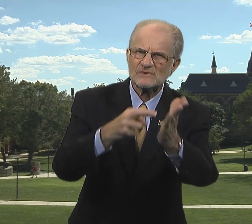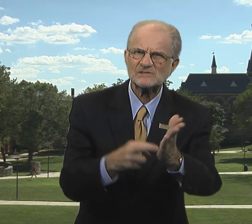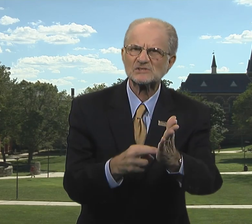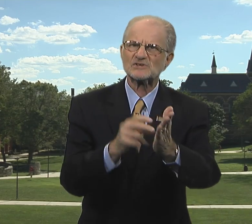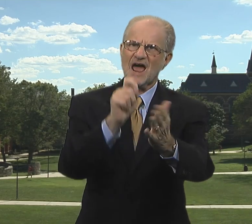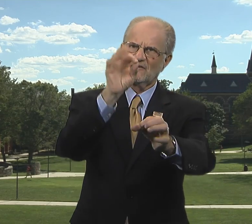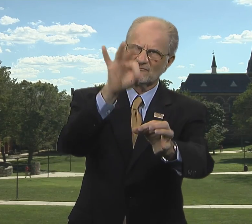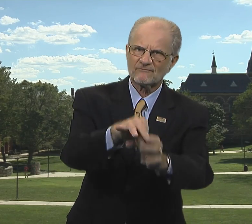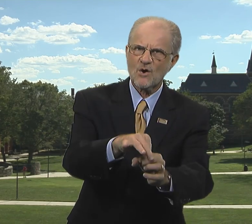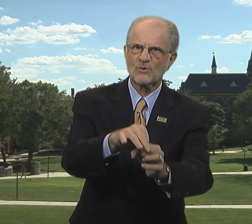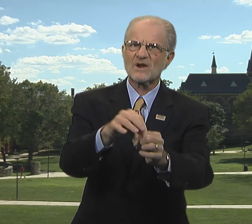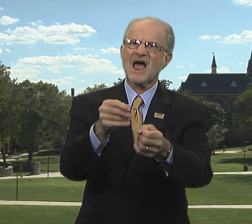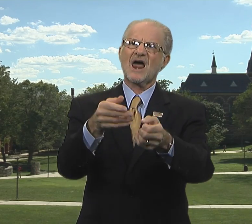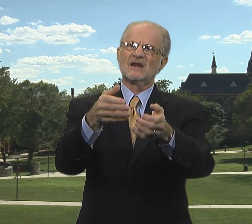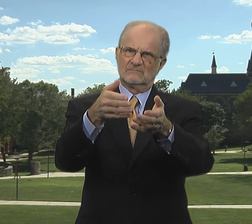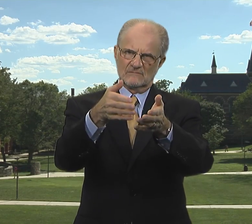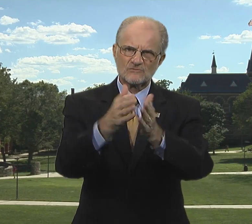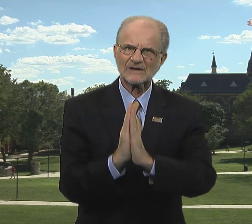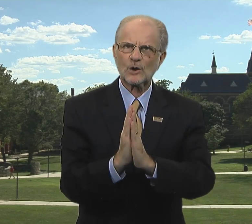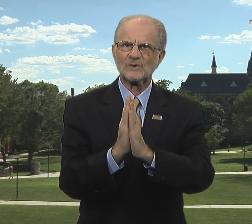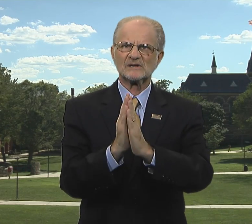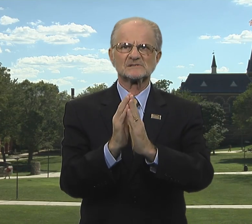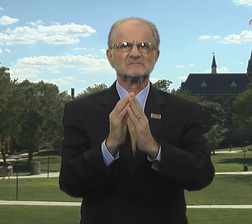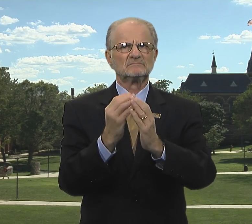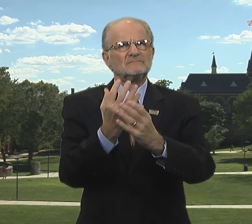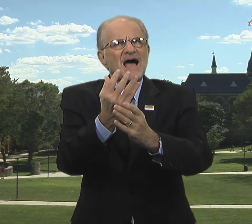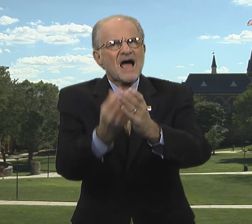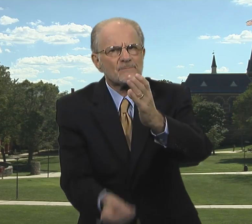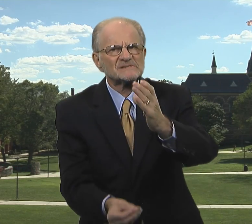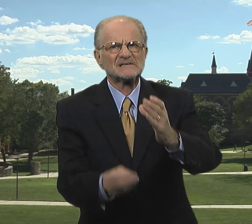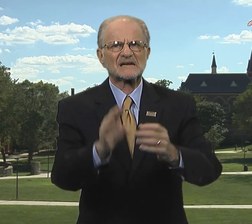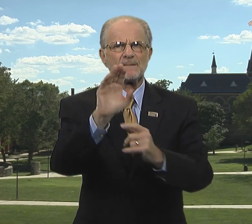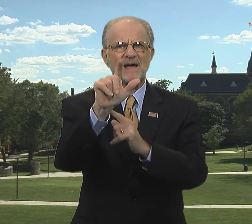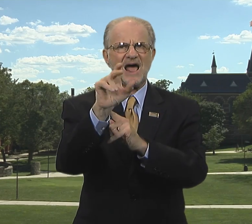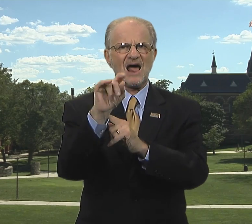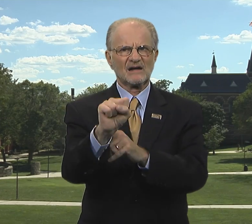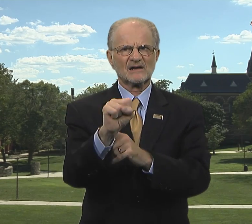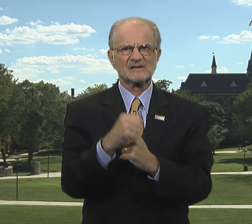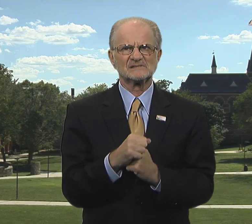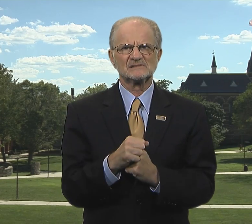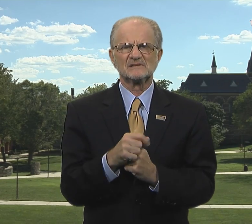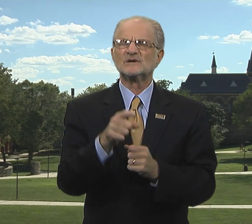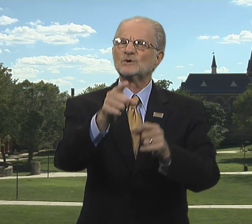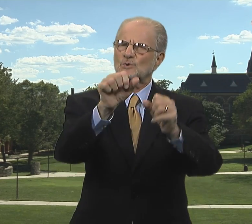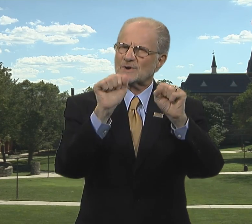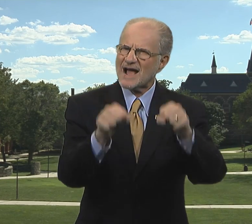to register to vote and to request absentee ballots.